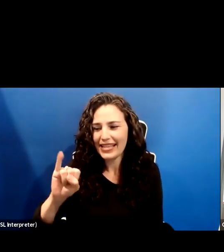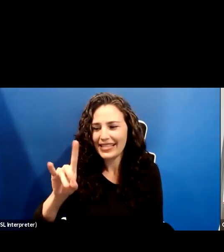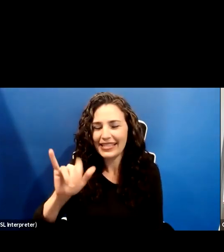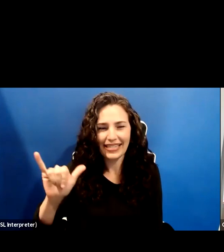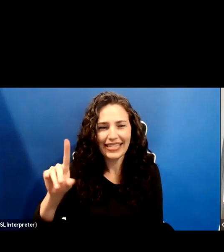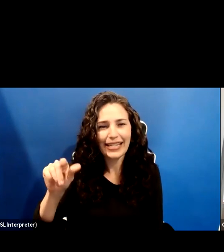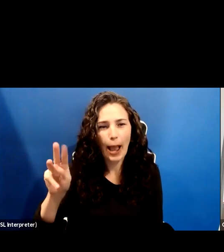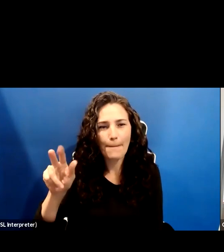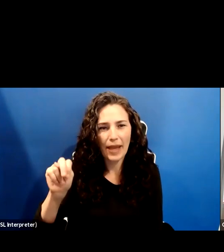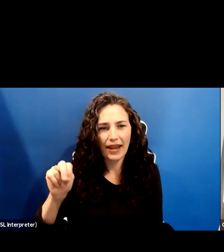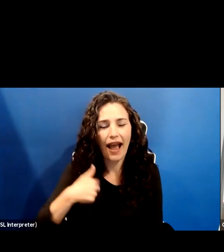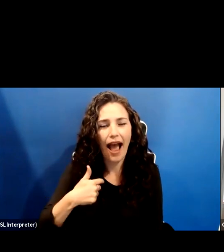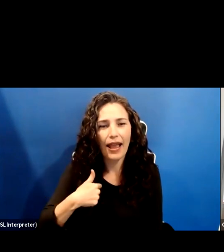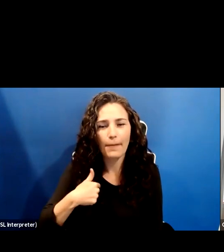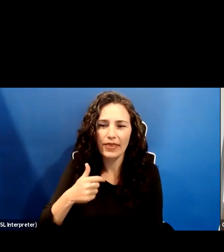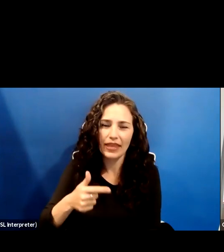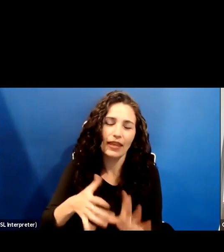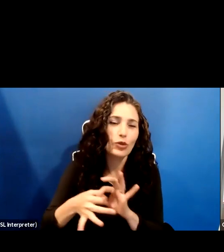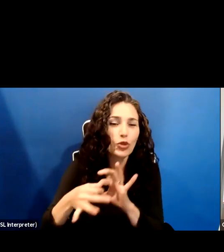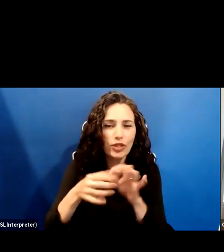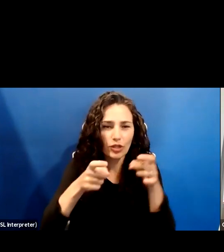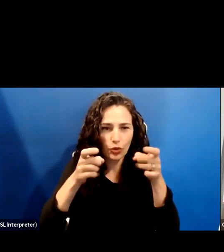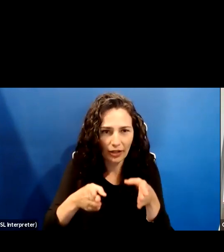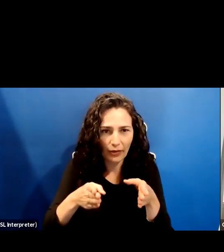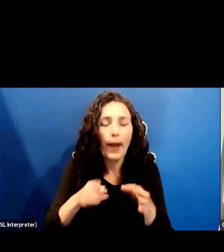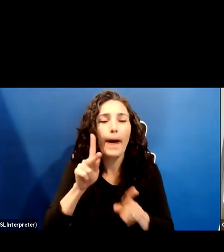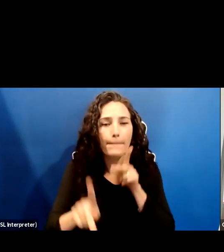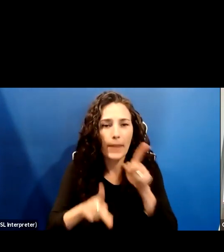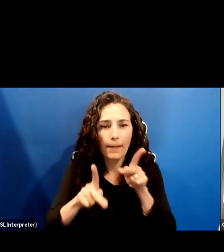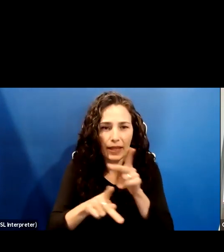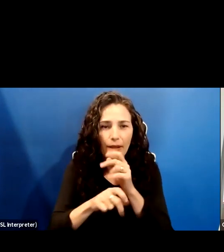I am the Associate Director of Public Programs and Events